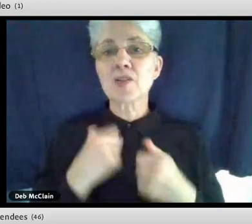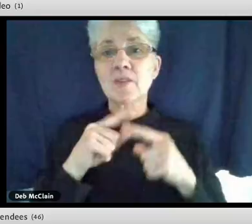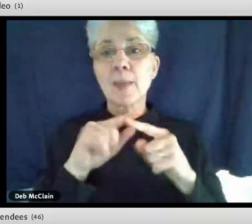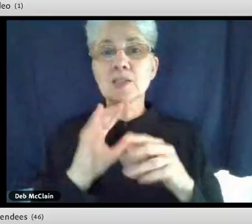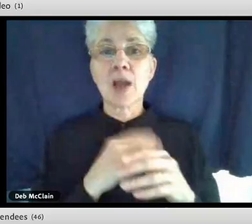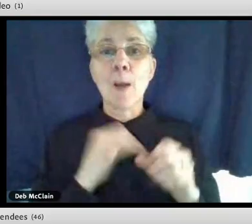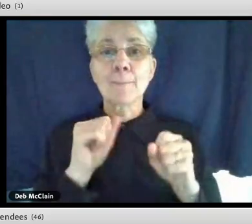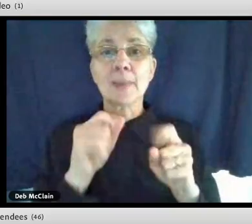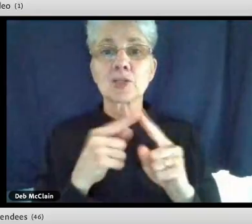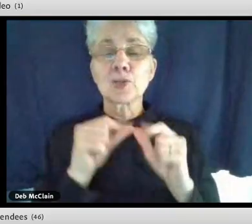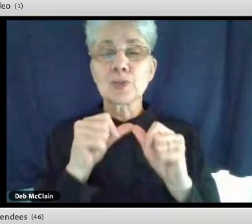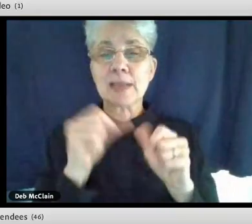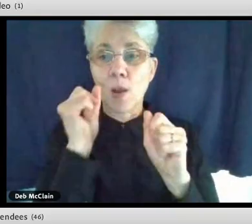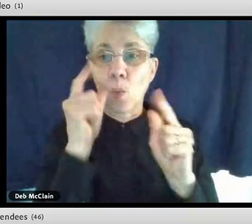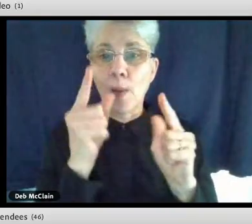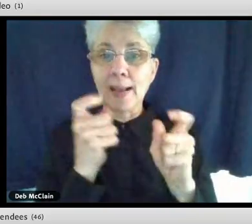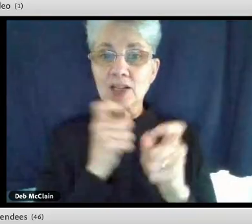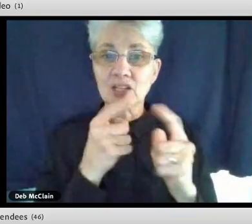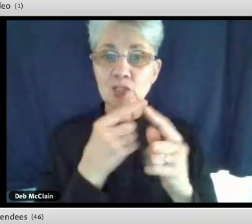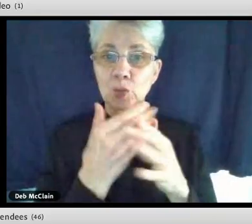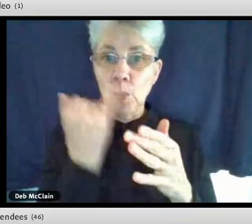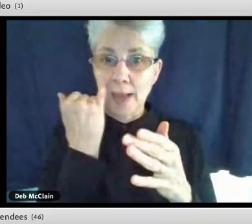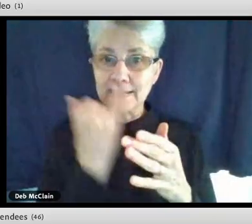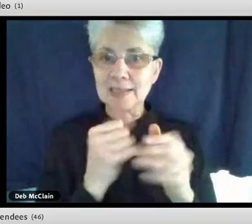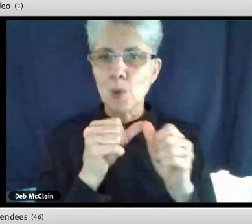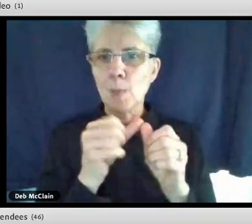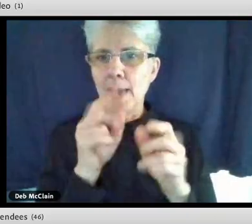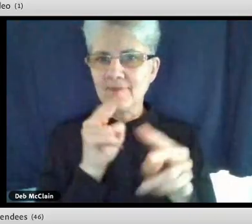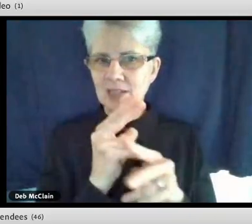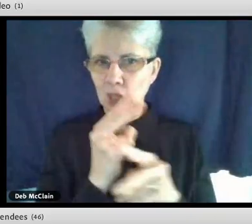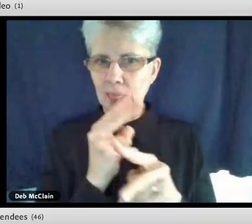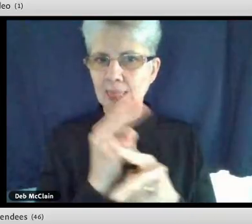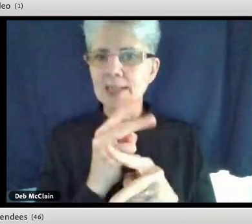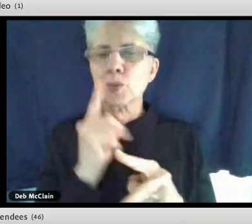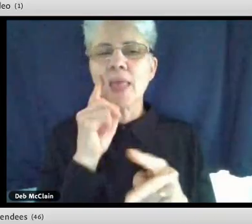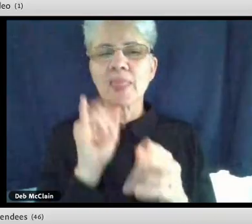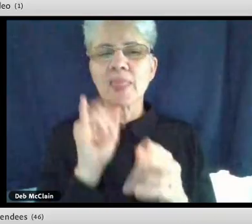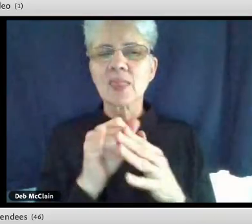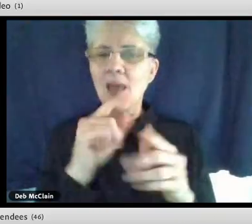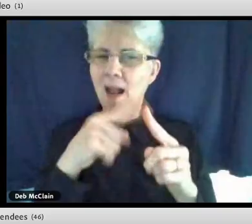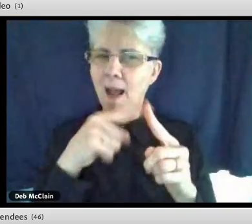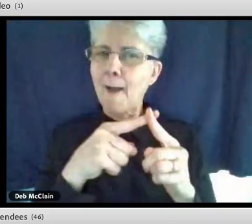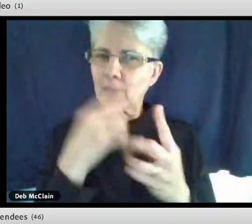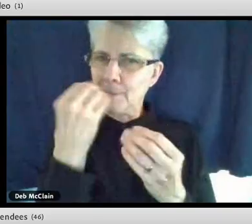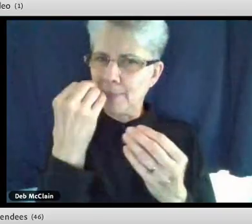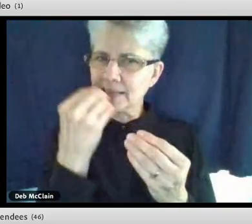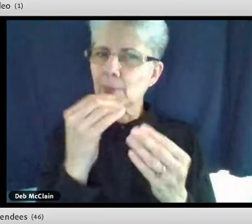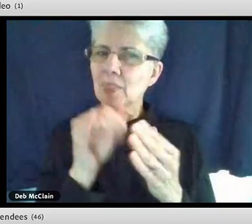to adjust to new ideas and to remain vigilant." So I think, you know, optimism, again, sticking to the facts,